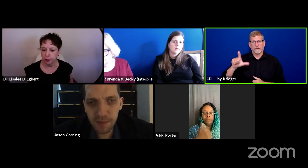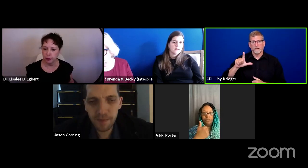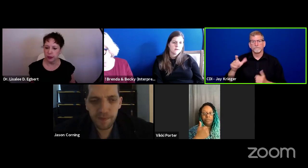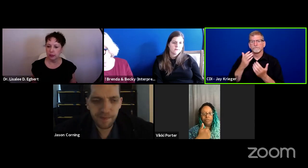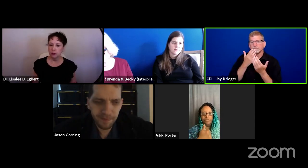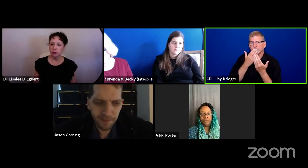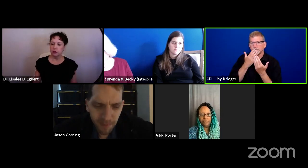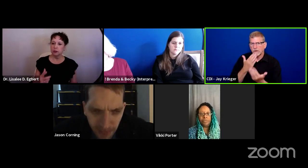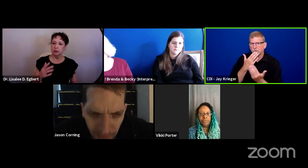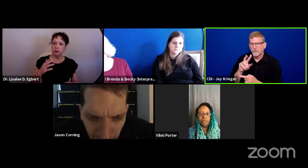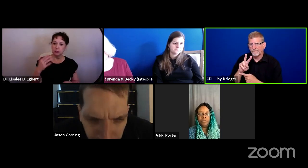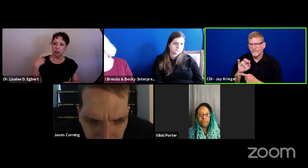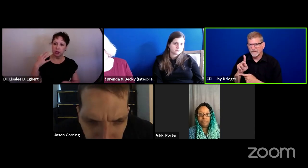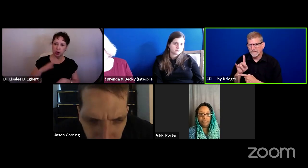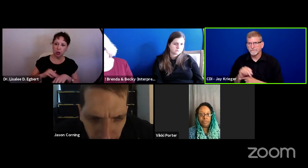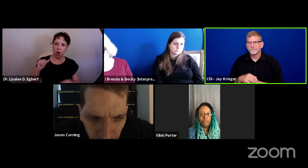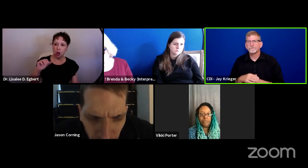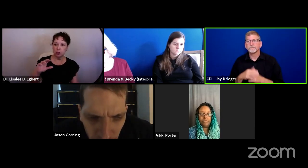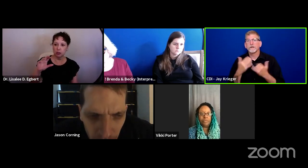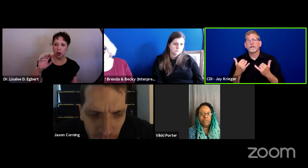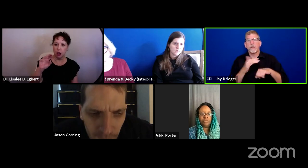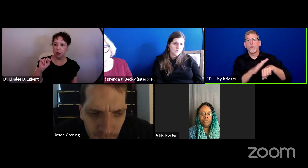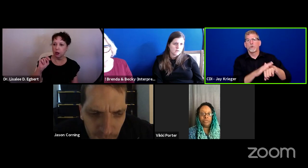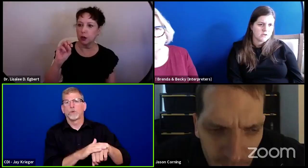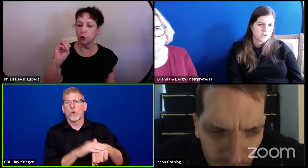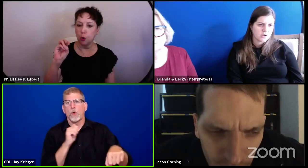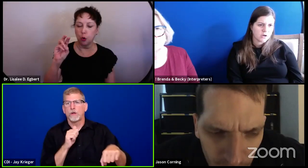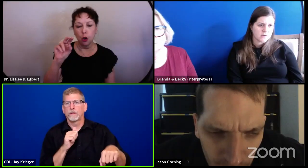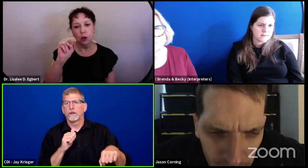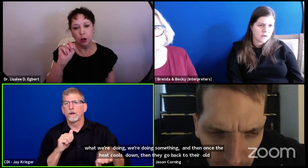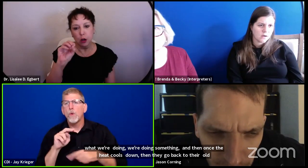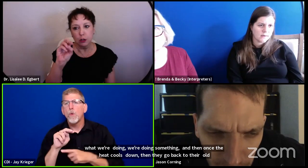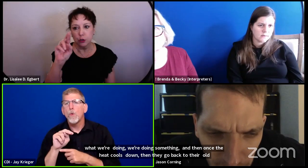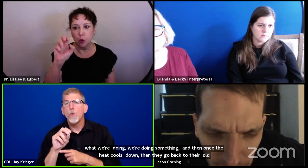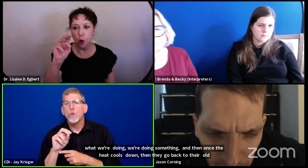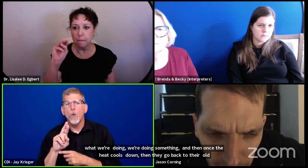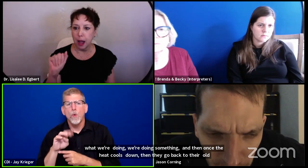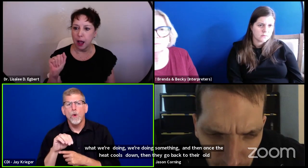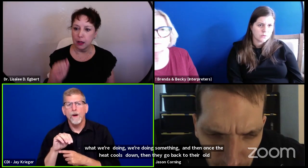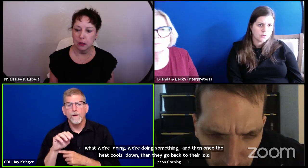Thank you, Vikki. Chair calls on Norma.